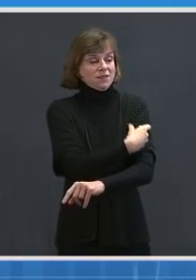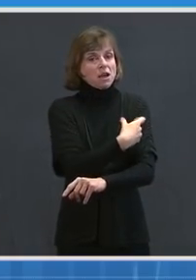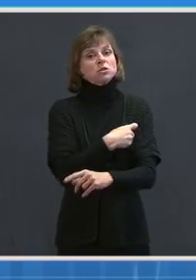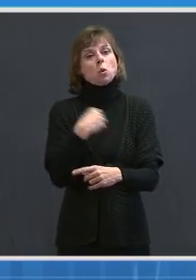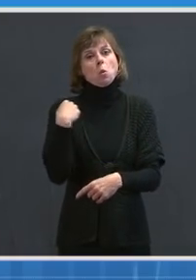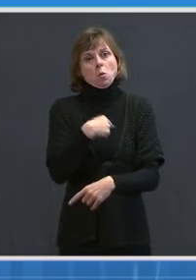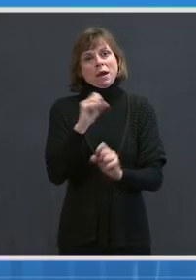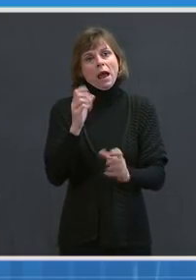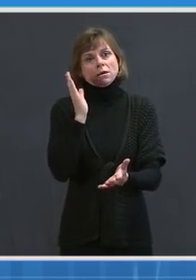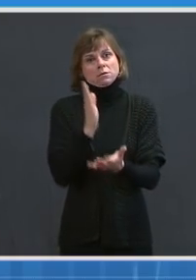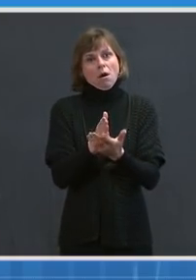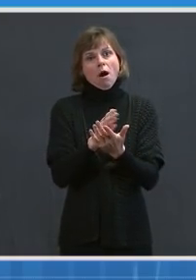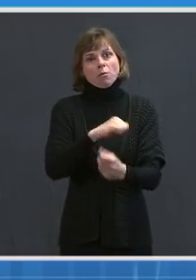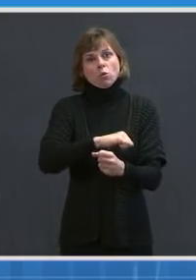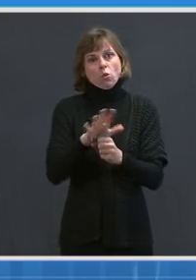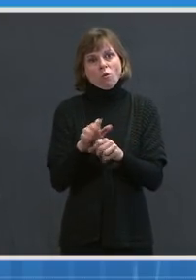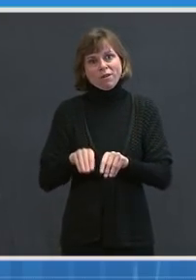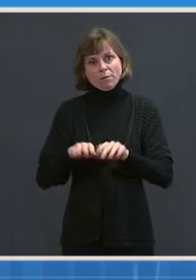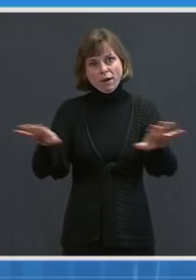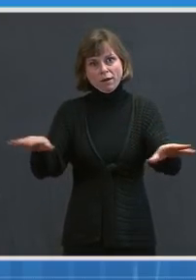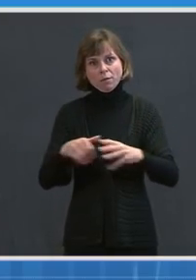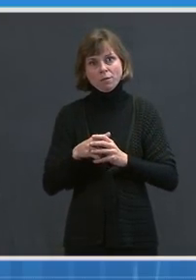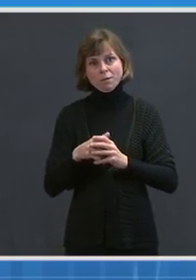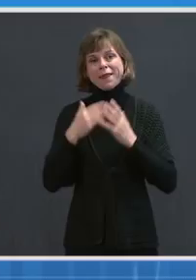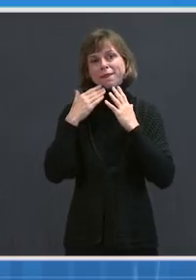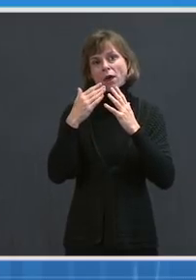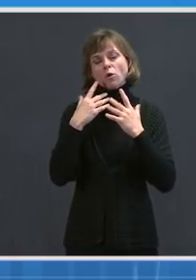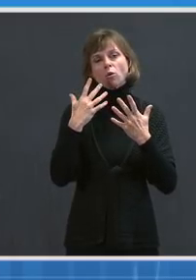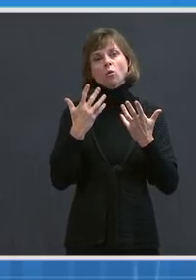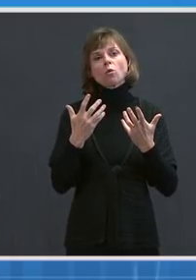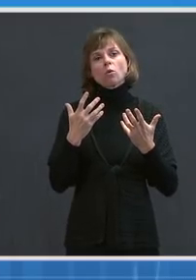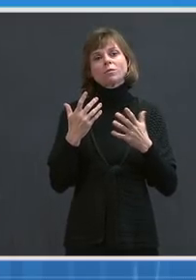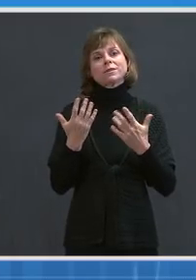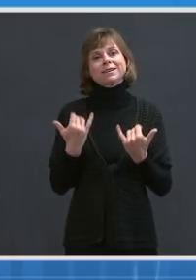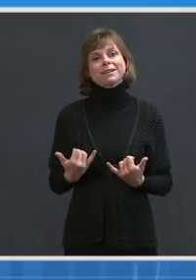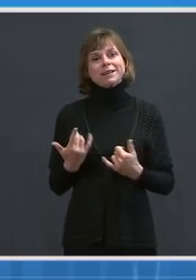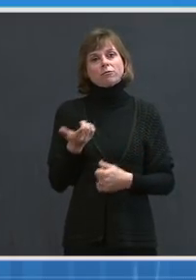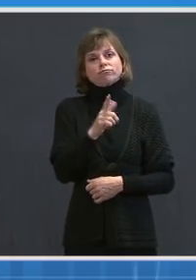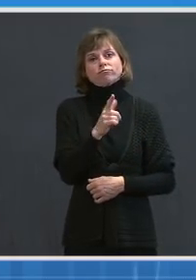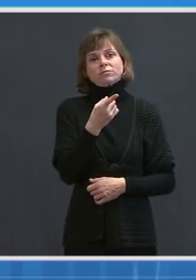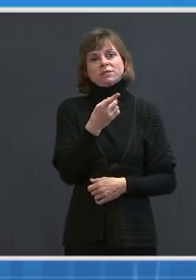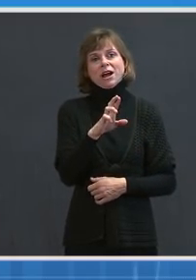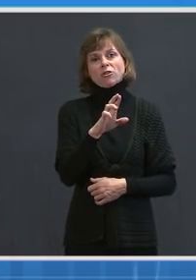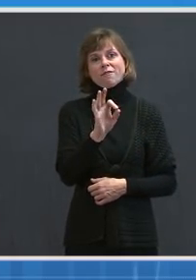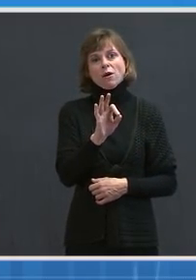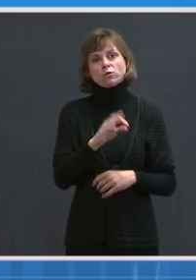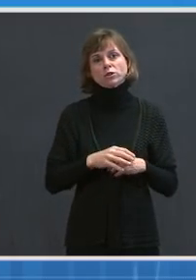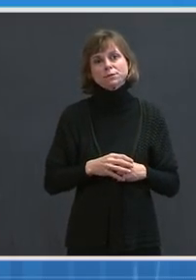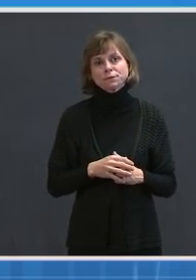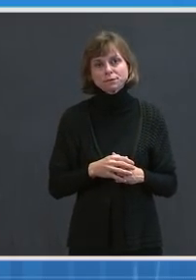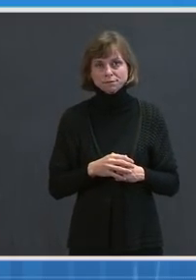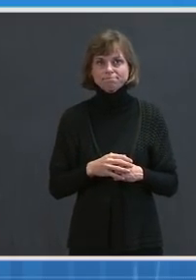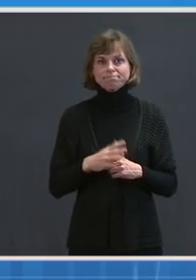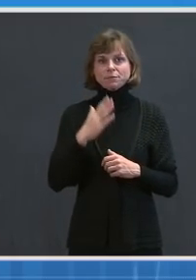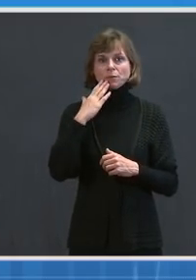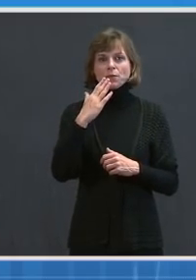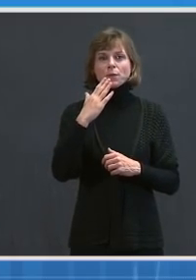Thank you. I look forward to your questions. But first I'll turn things over to Dr. Fauci. Dr. Fauci? Dr. Fauci: Thank you very much, Dr. Walensky.